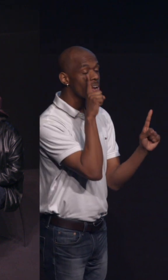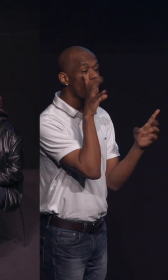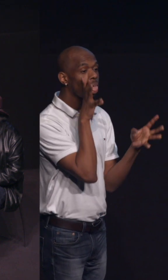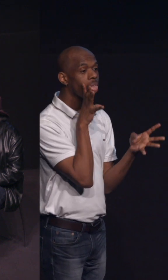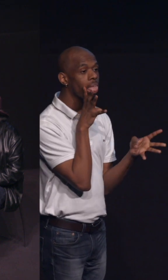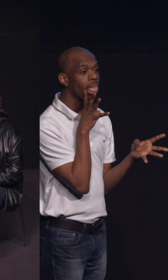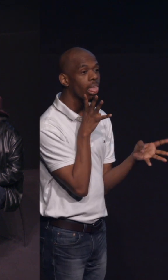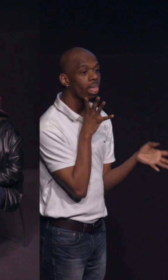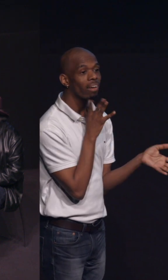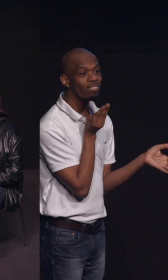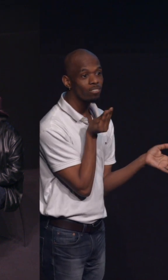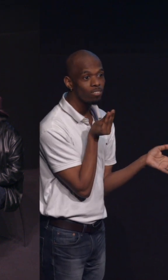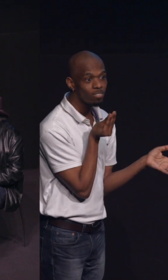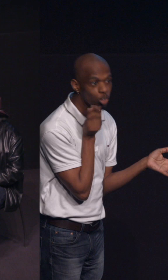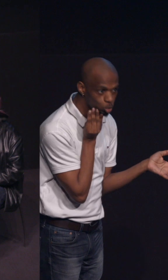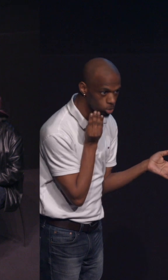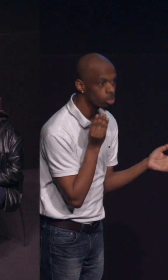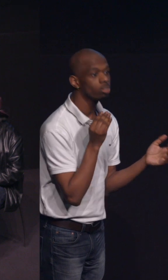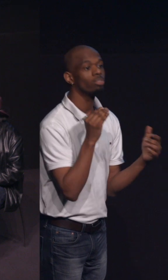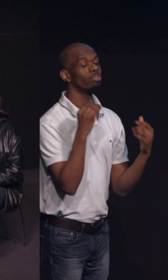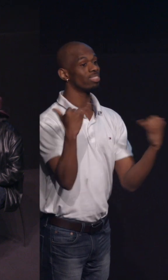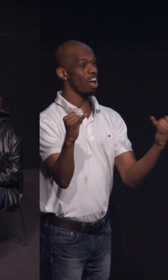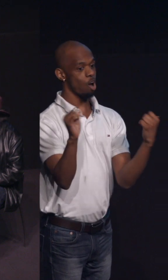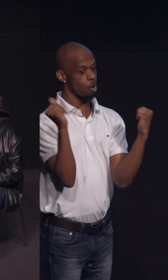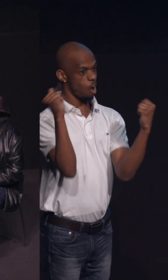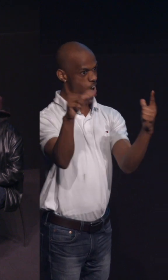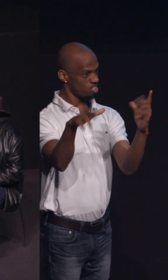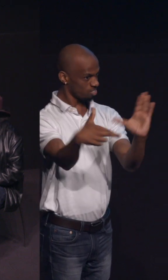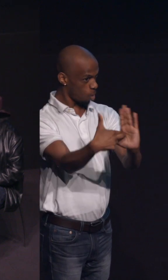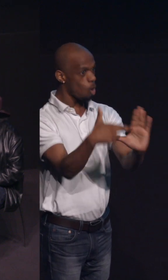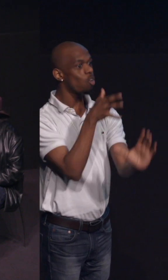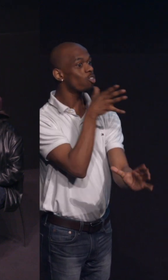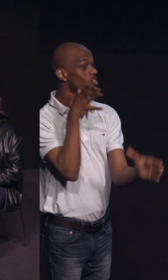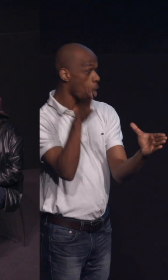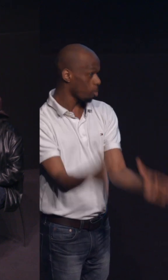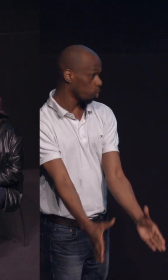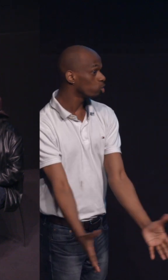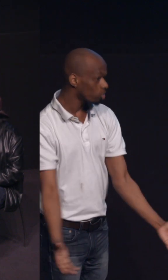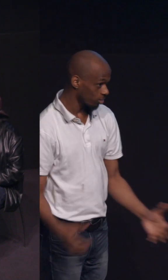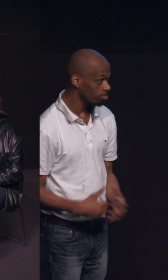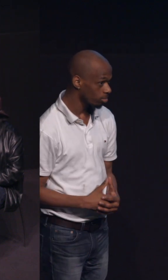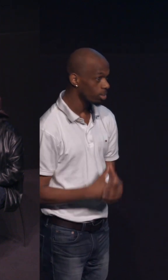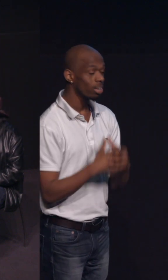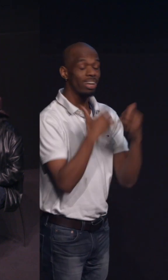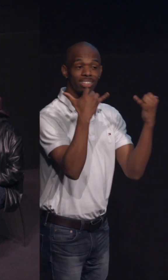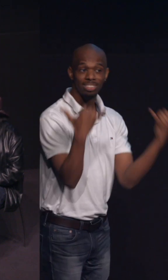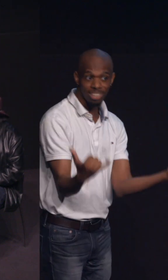They are all farmers now. They're all herbalists as well.